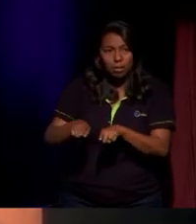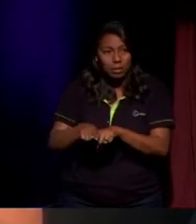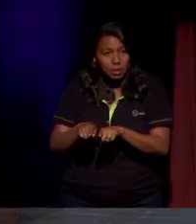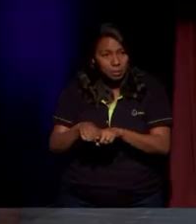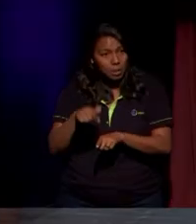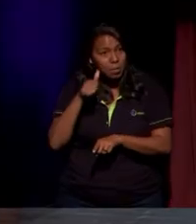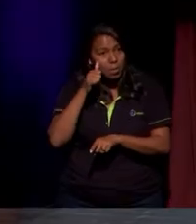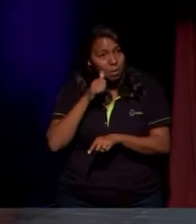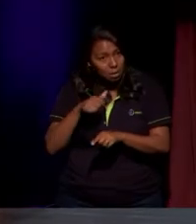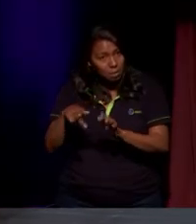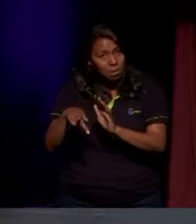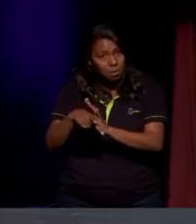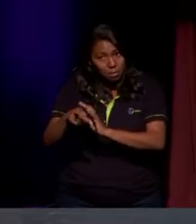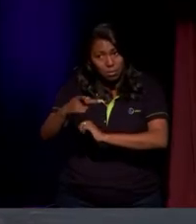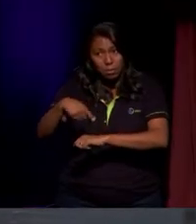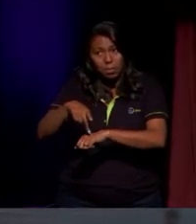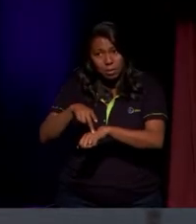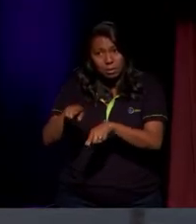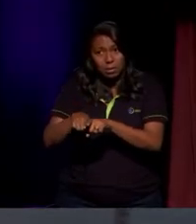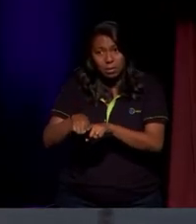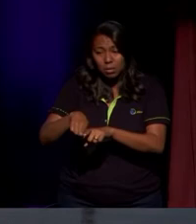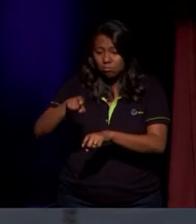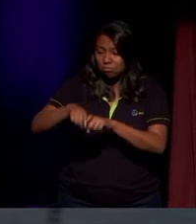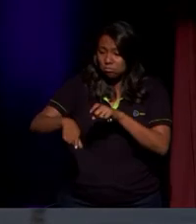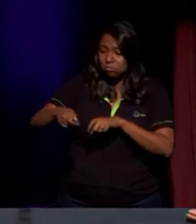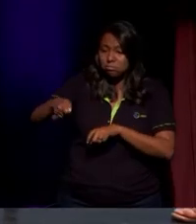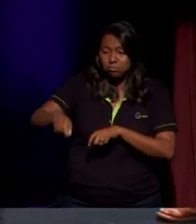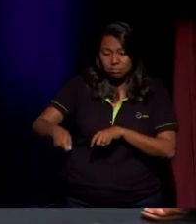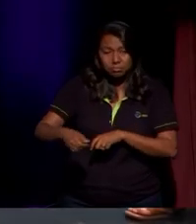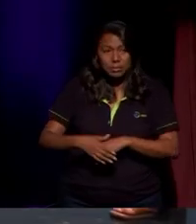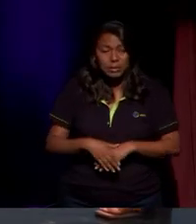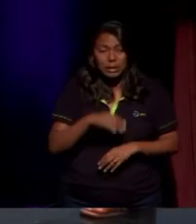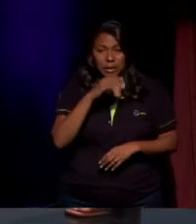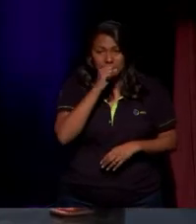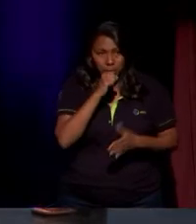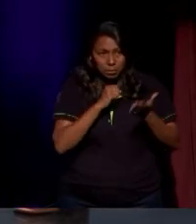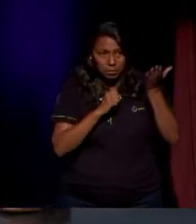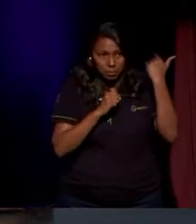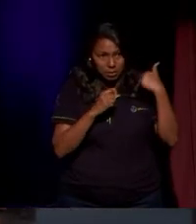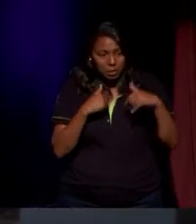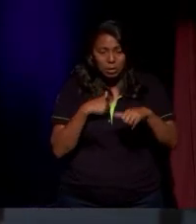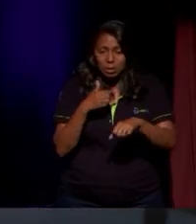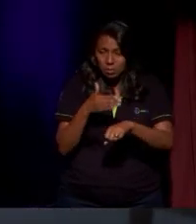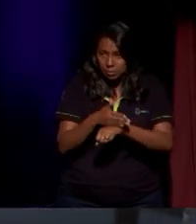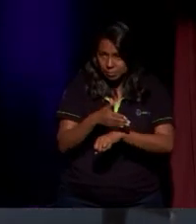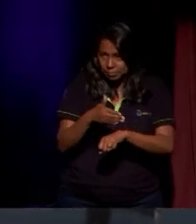and that still cause a certain reaction. On Saturday, for example, I participated, was even commenting with Isabel,